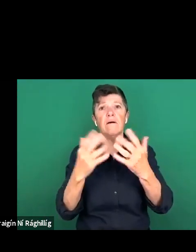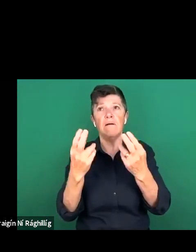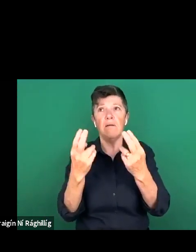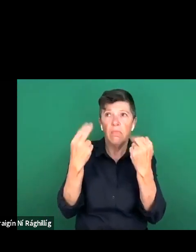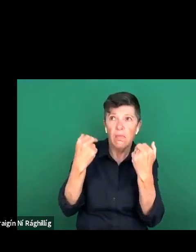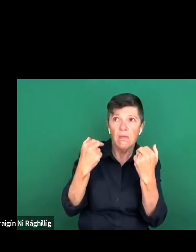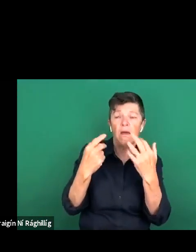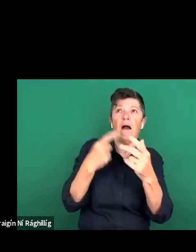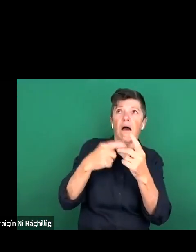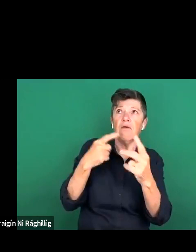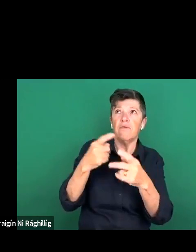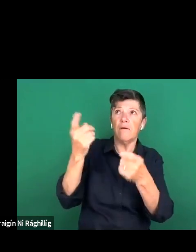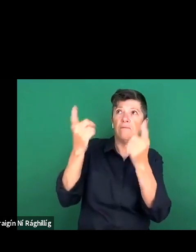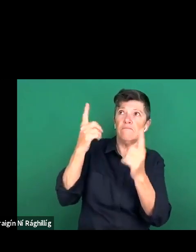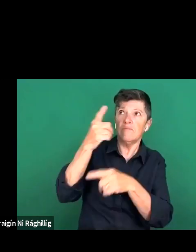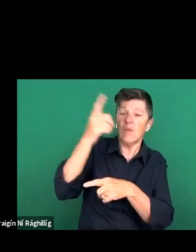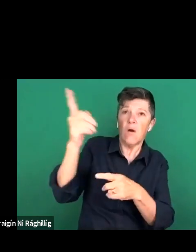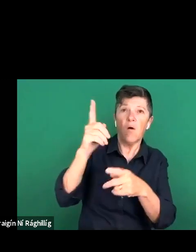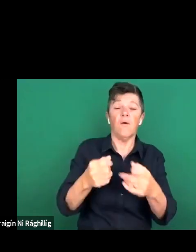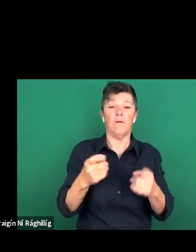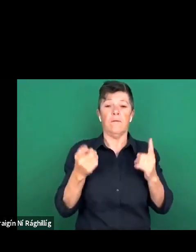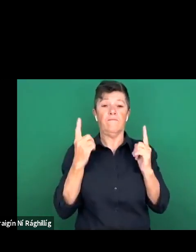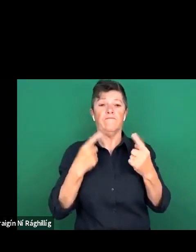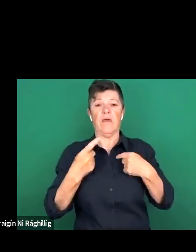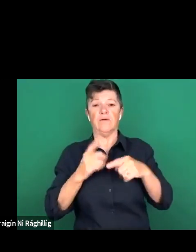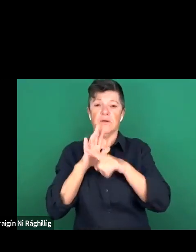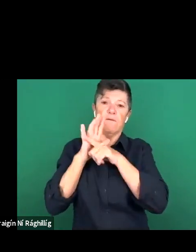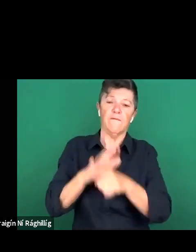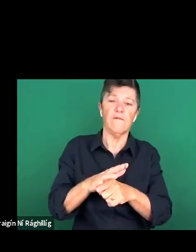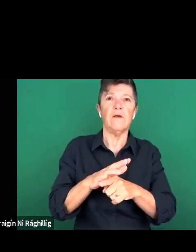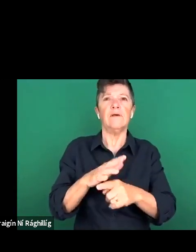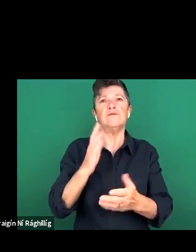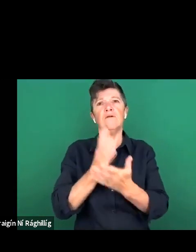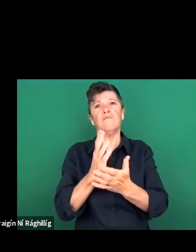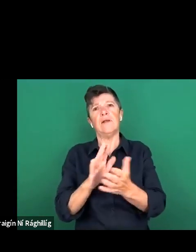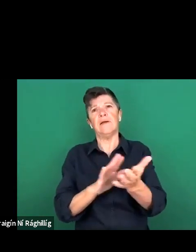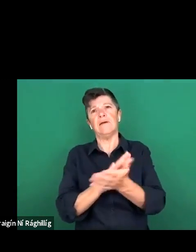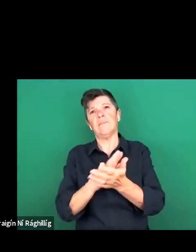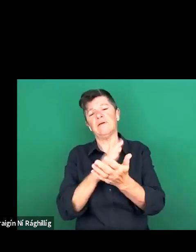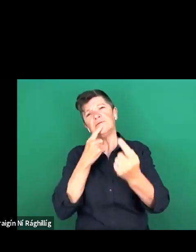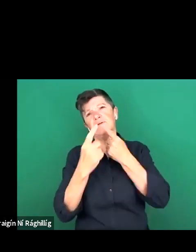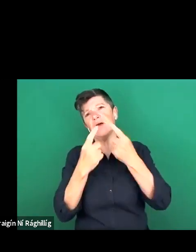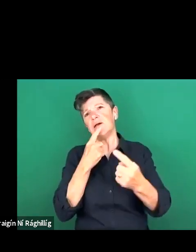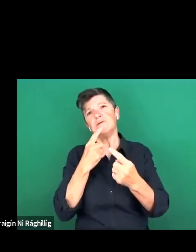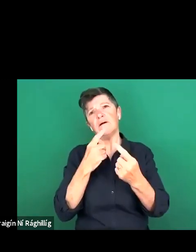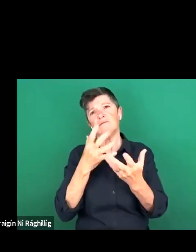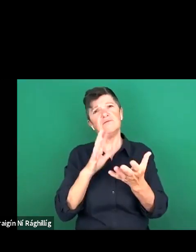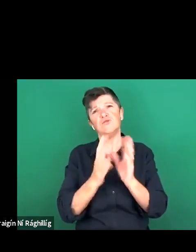stesed through a comparison and not taken in to account